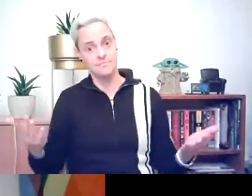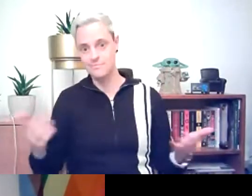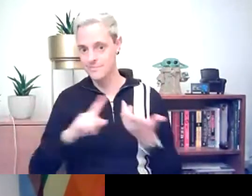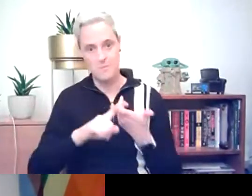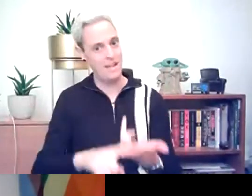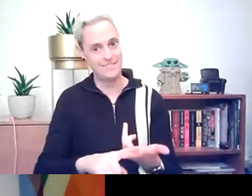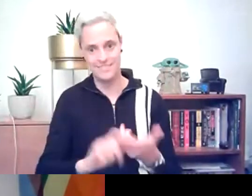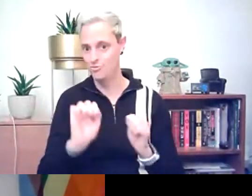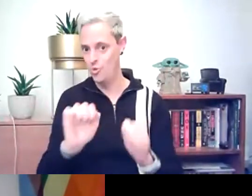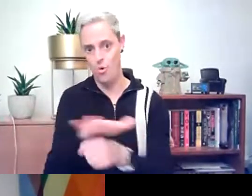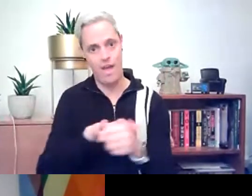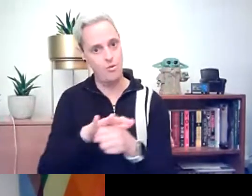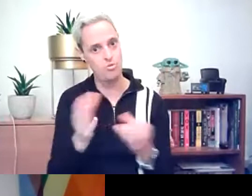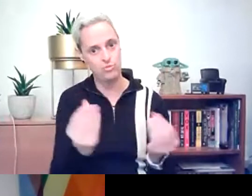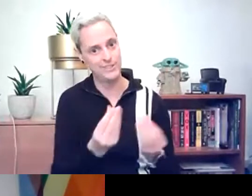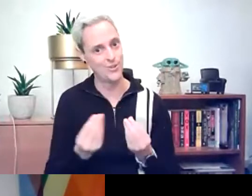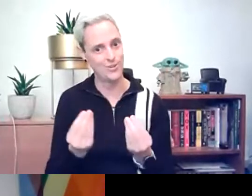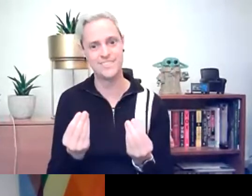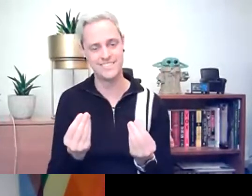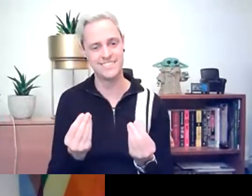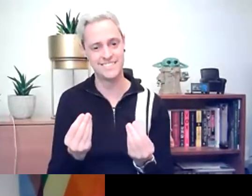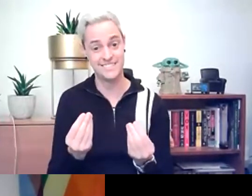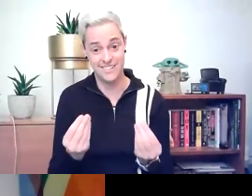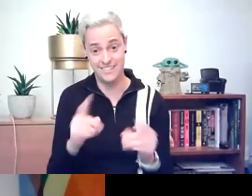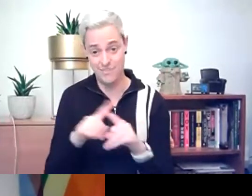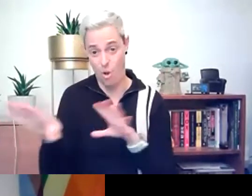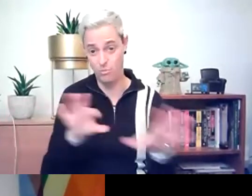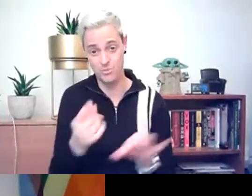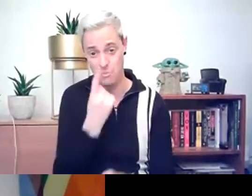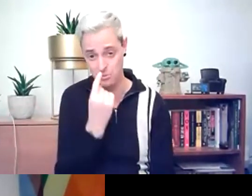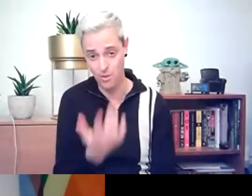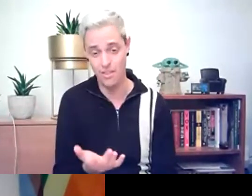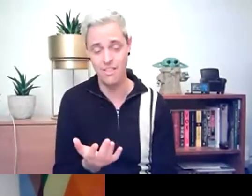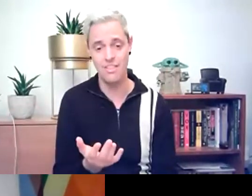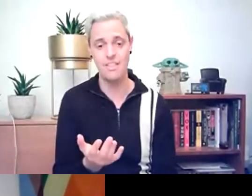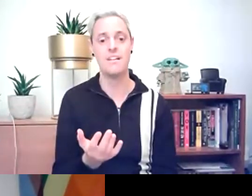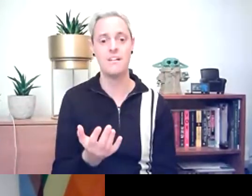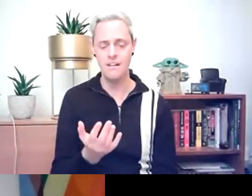resources are so as to what options you have. 18:47:28 So there's a, there is a class and